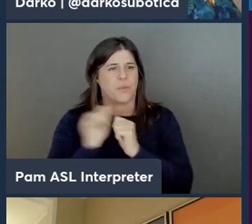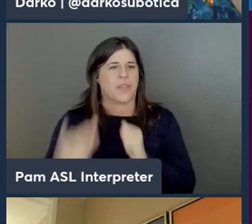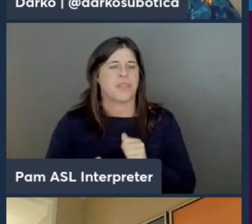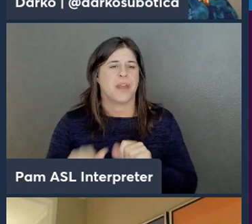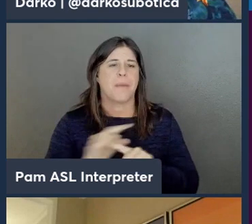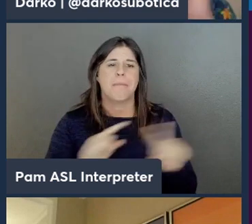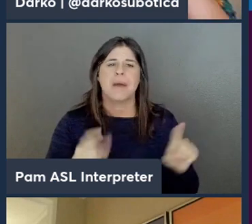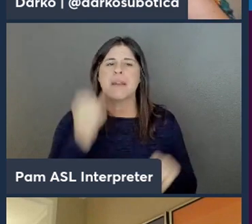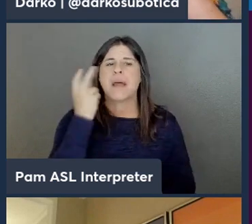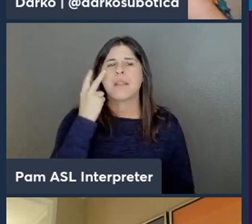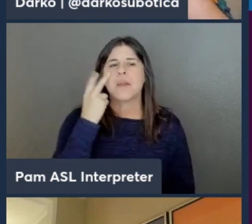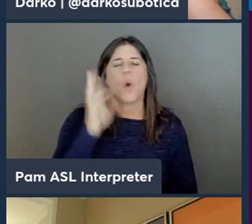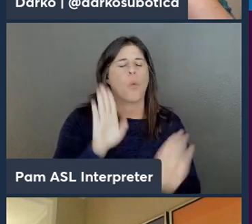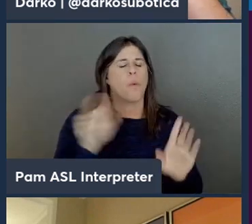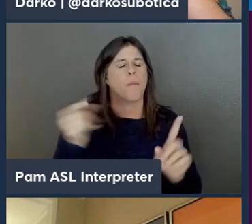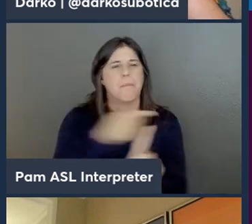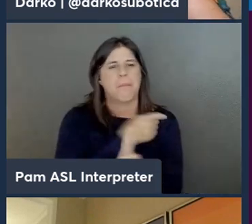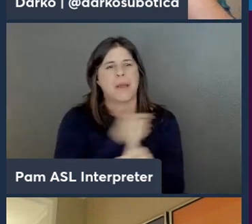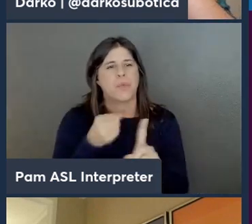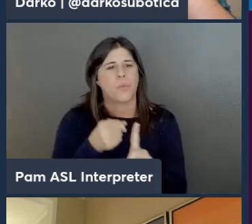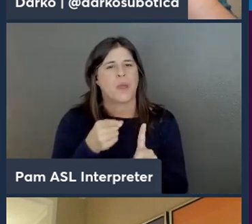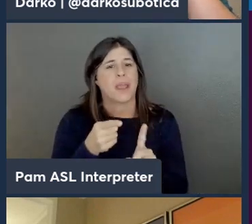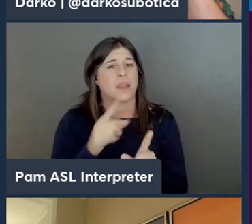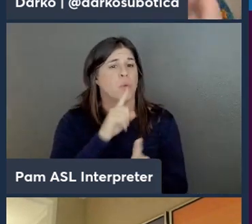let's see, and by the way, all at any point in time, if you wanna